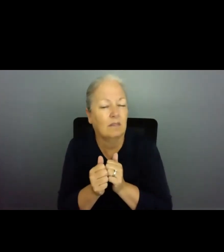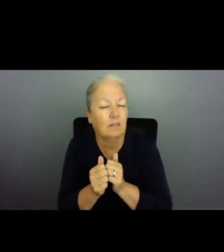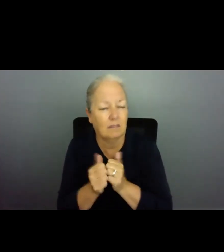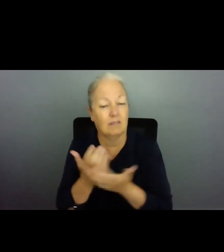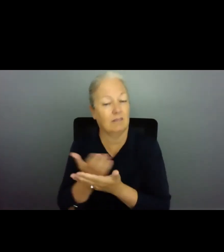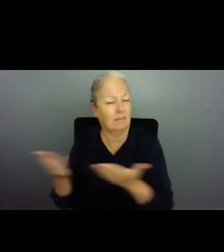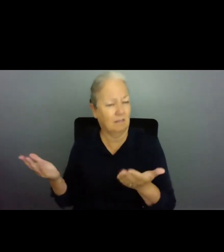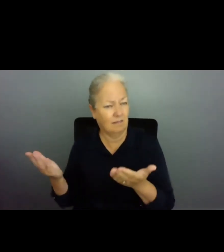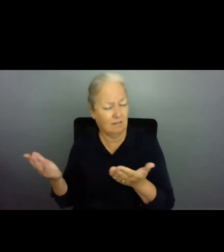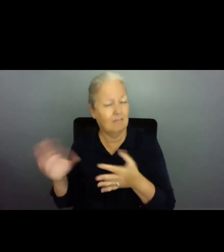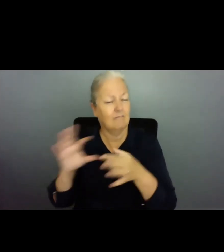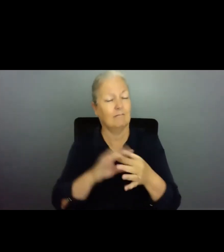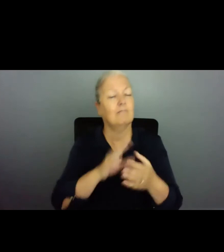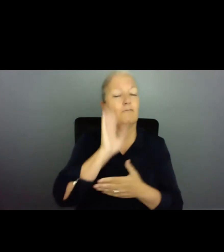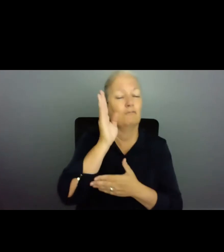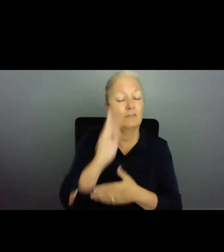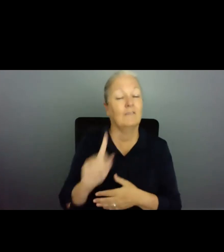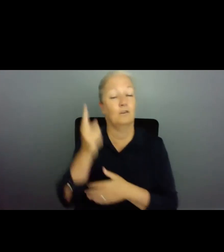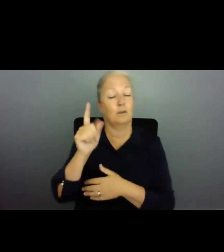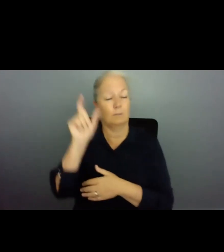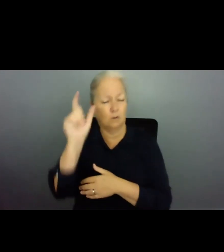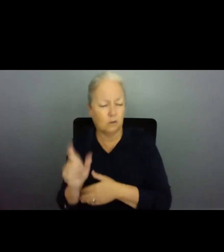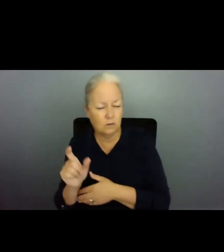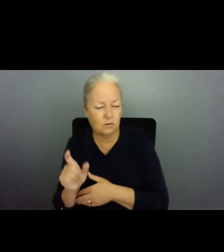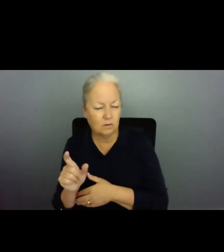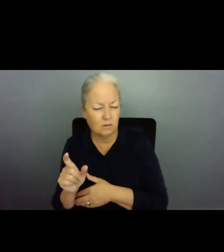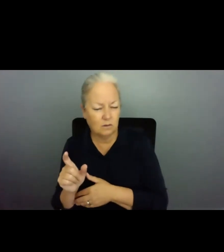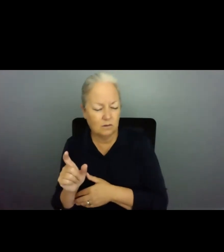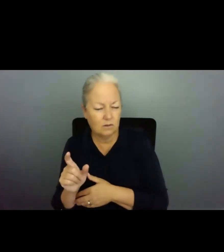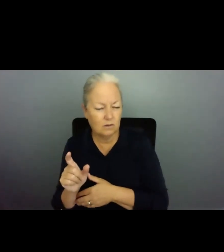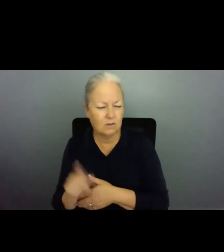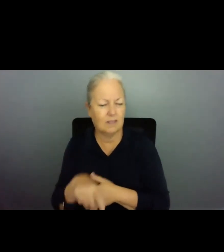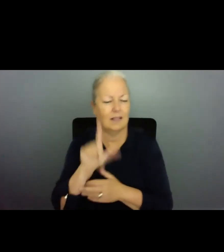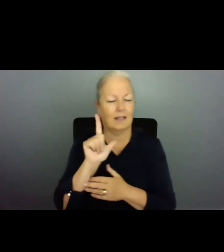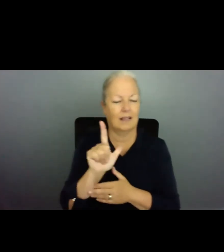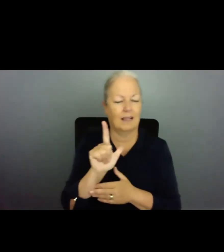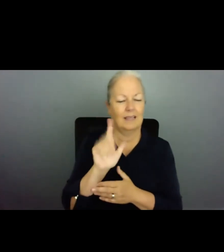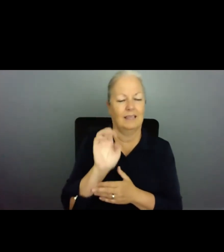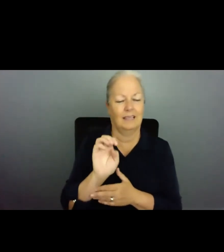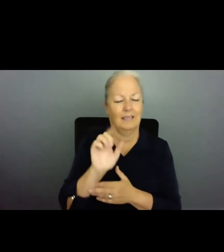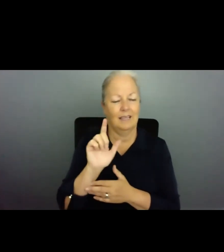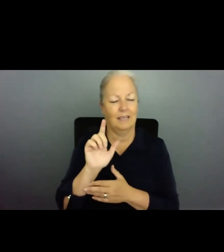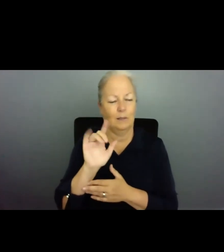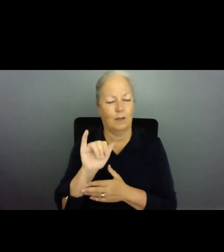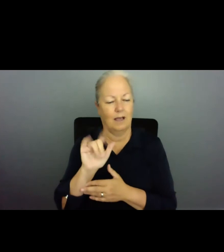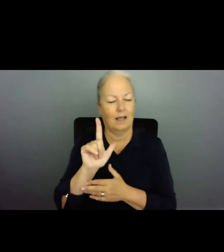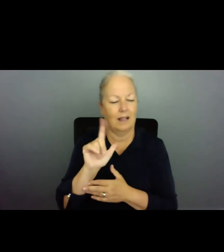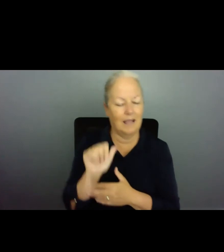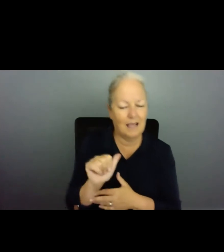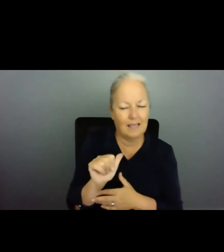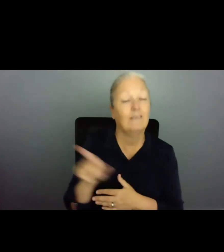so first up we have i'd like to invite miss leila rafi from unfpa again a very strong and supportive